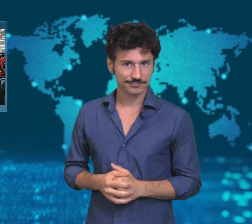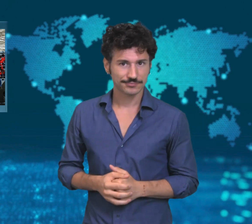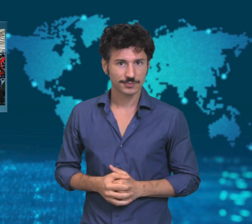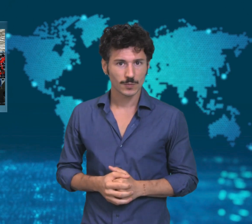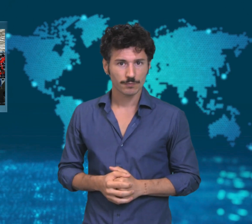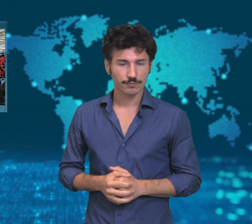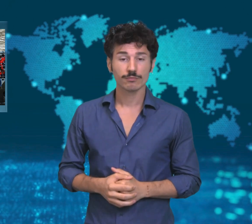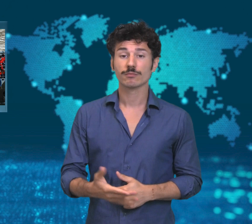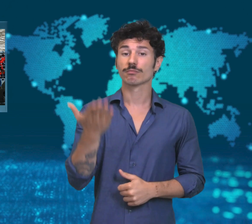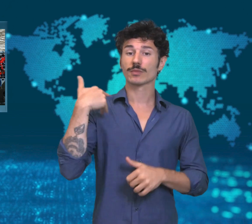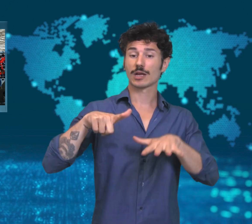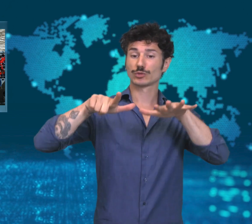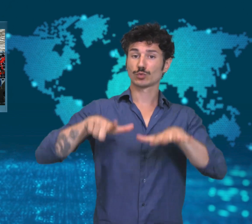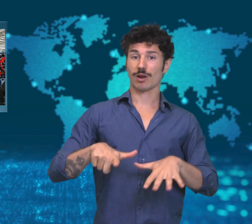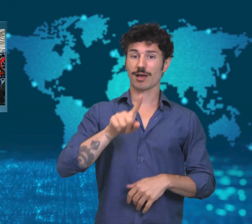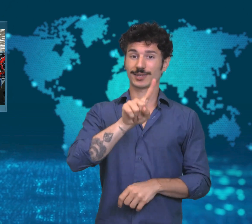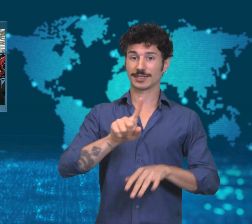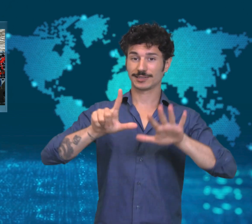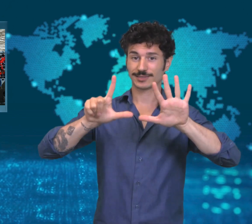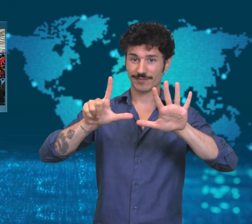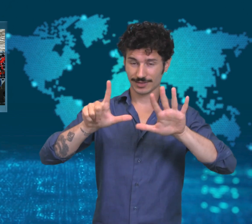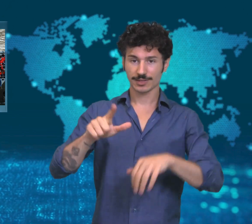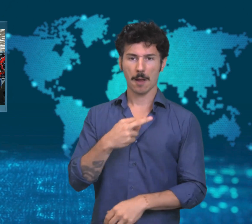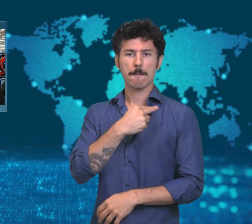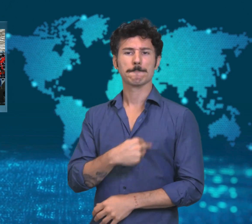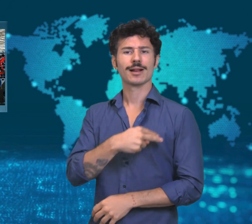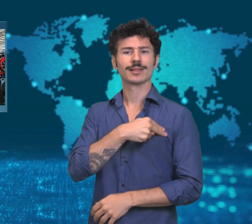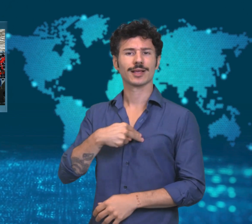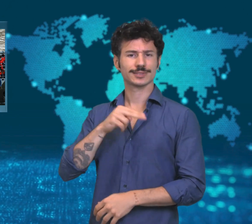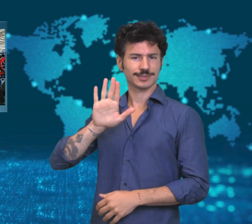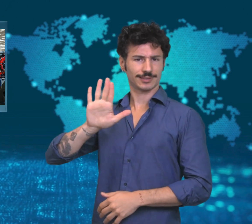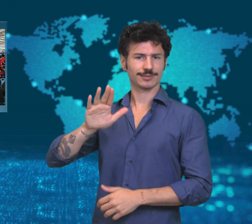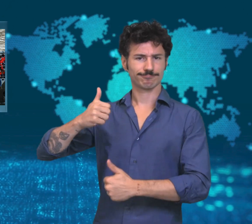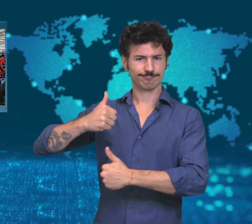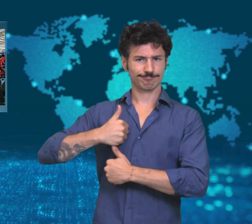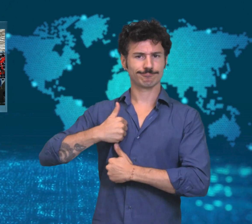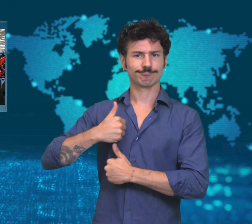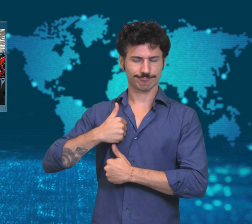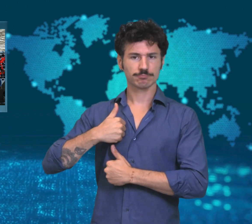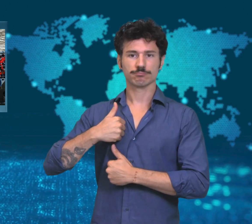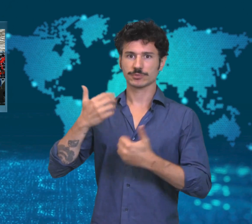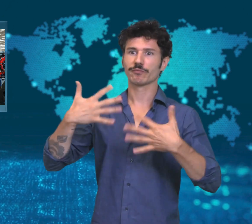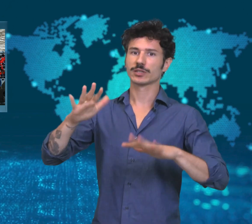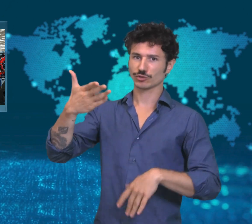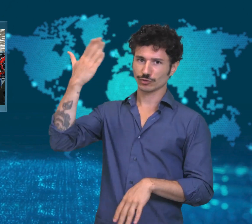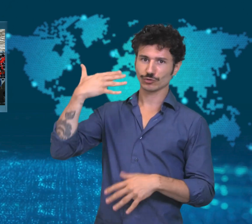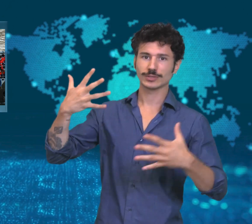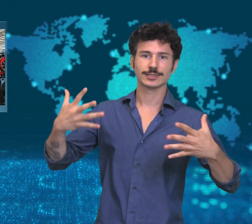On July 17th, Maltese forces also rescued 63 migrants.